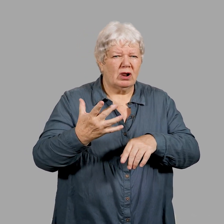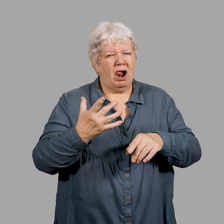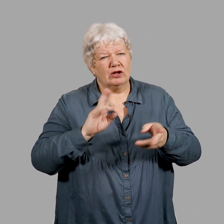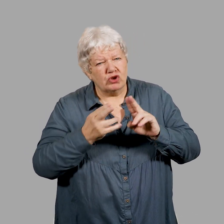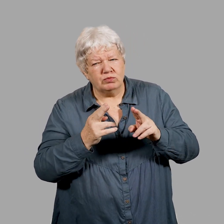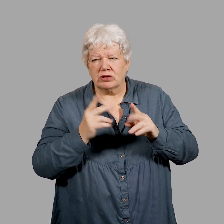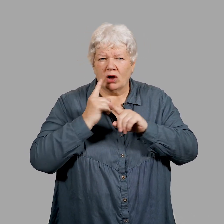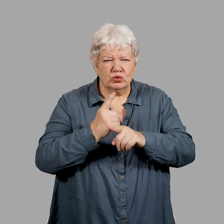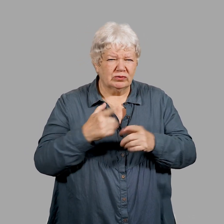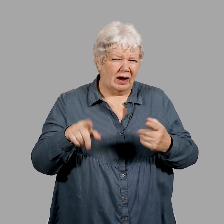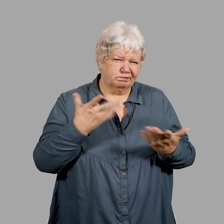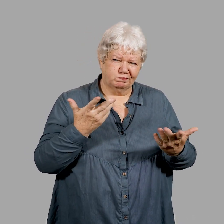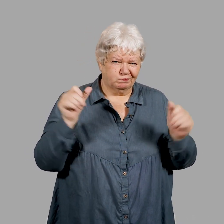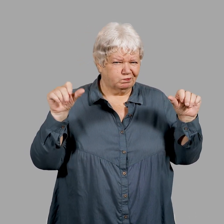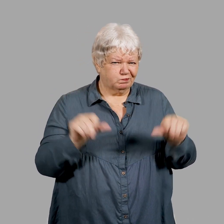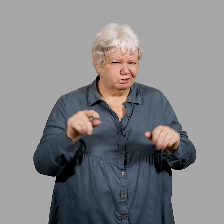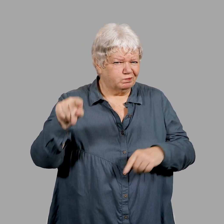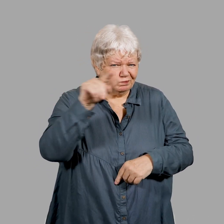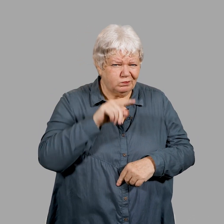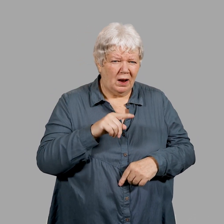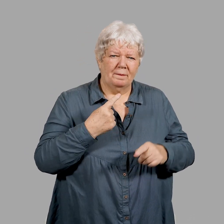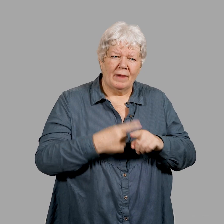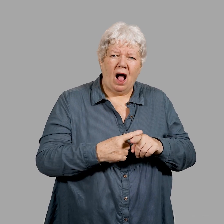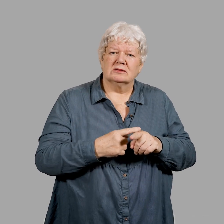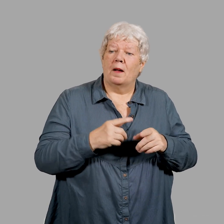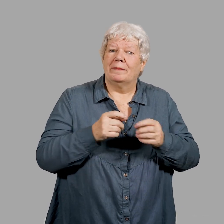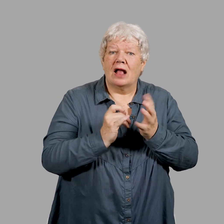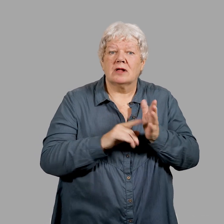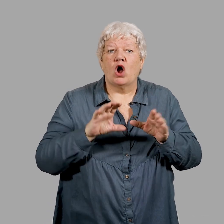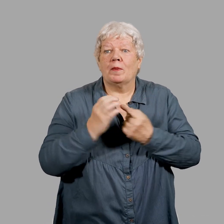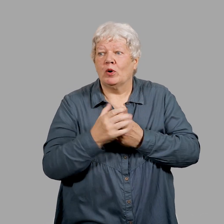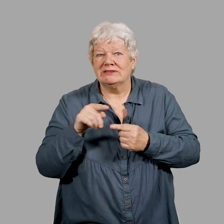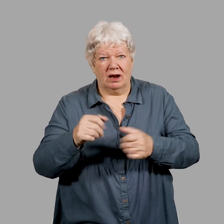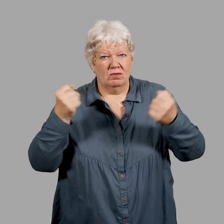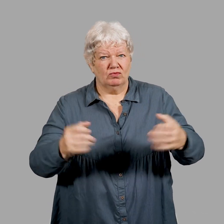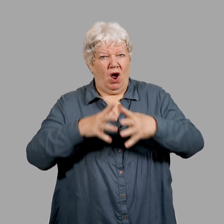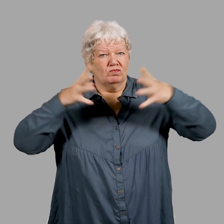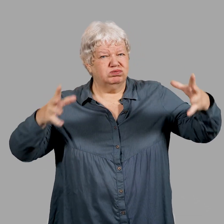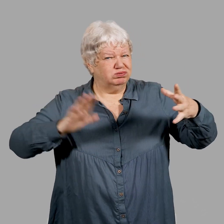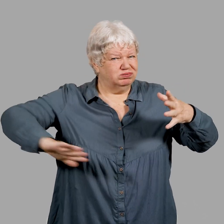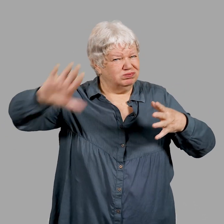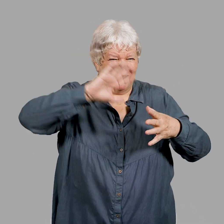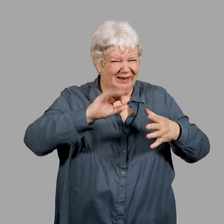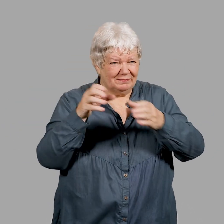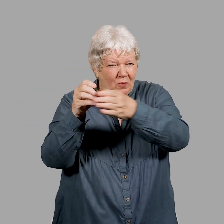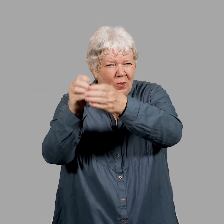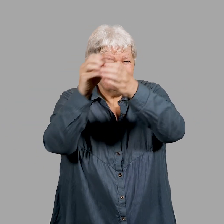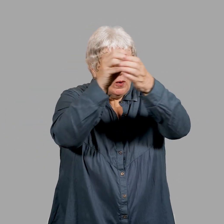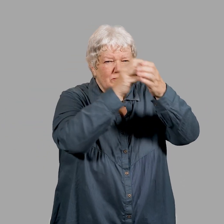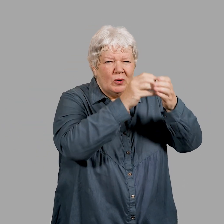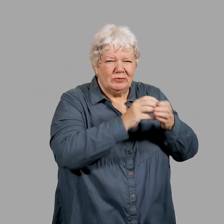including interpreters and tutors. Smaller and more dispersed BSL communities throughout the region